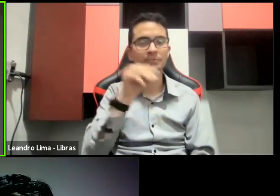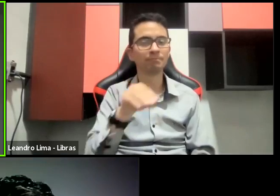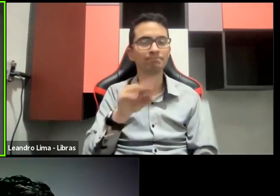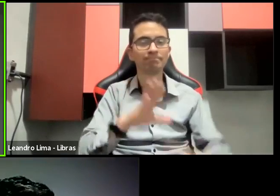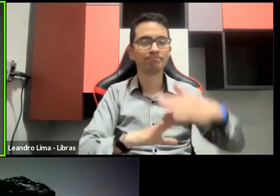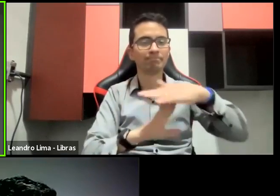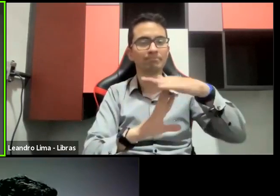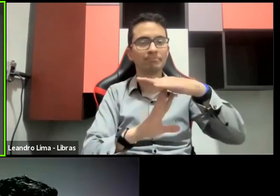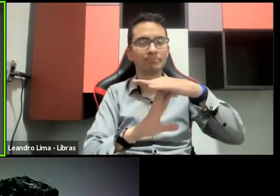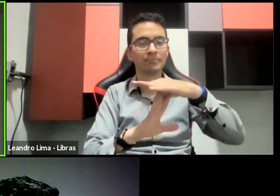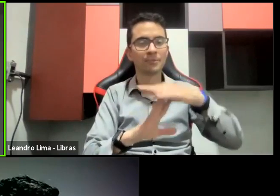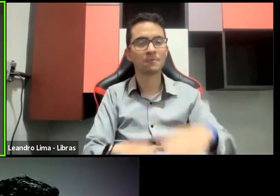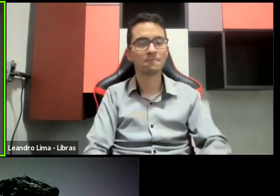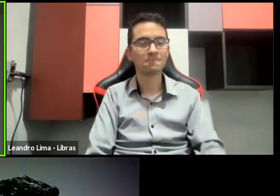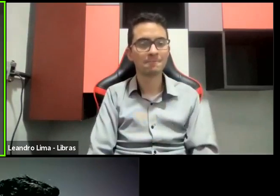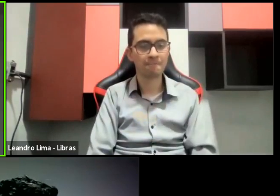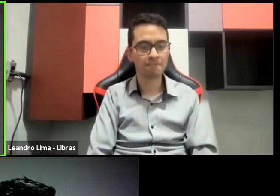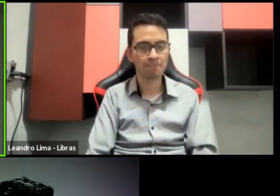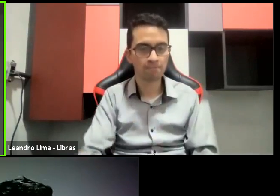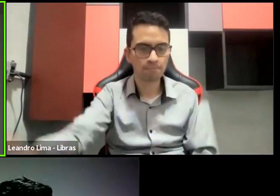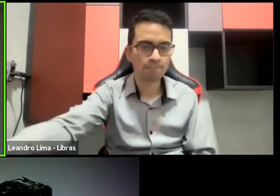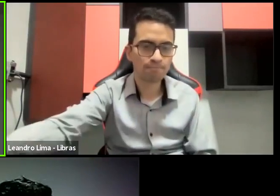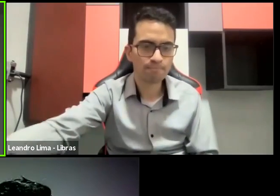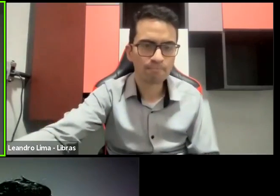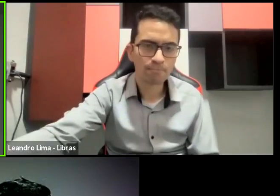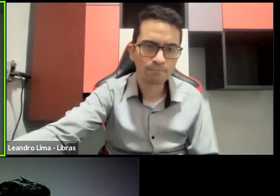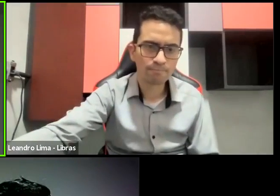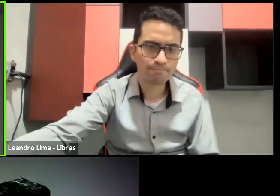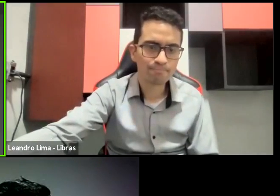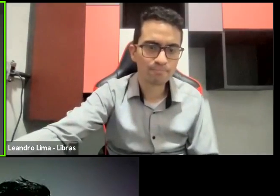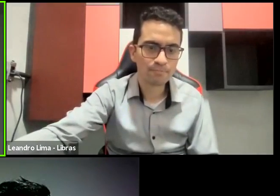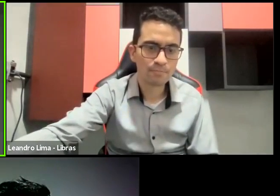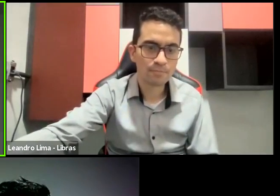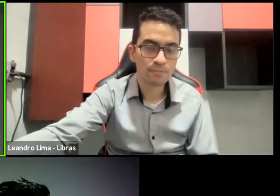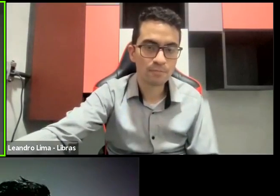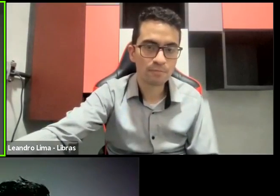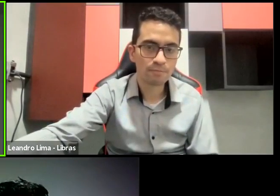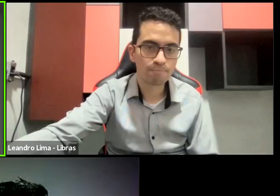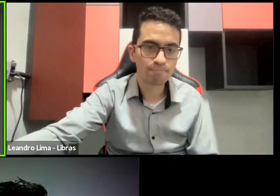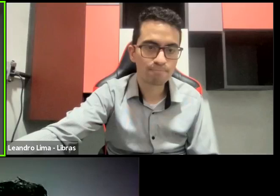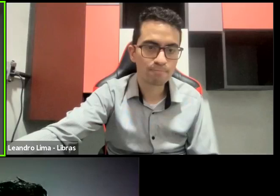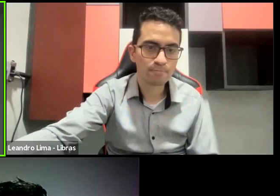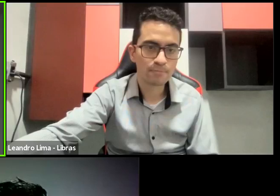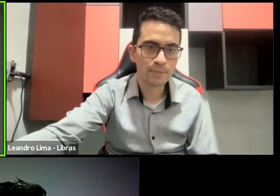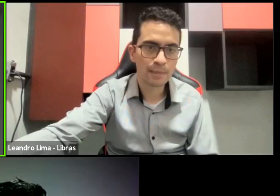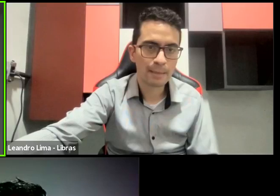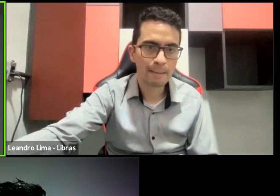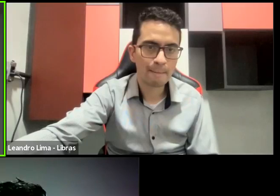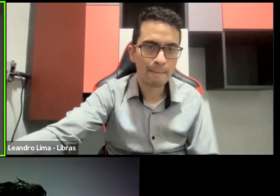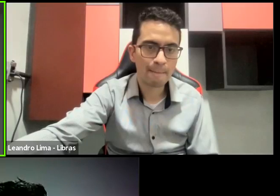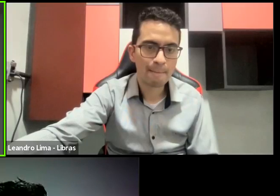development. based on based on those studies but based on those studies but nope. he ball about it